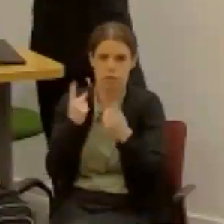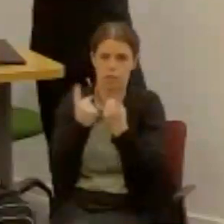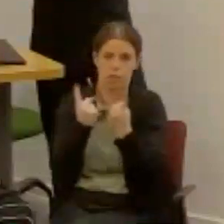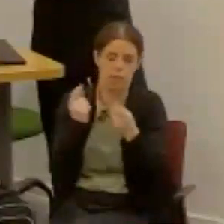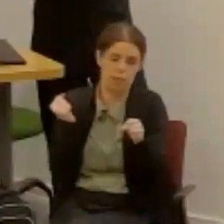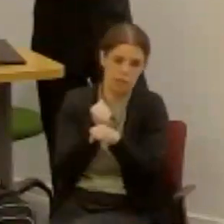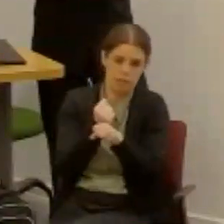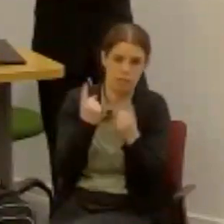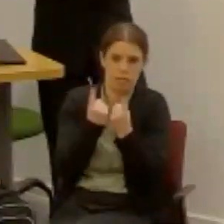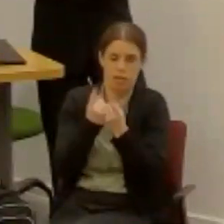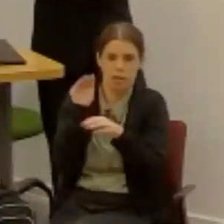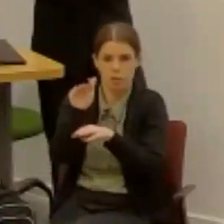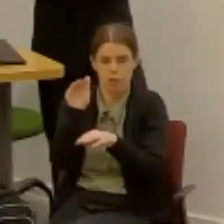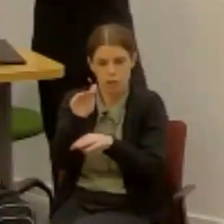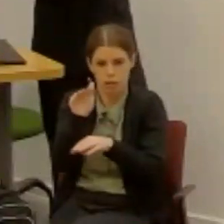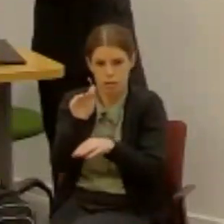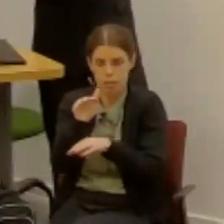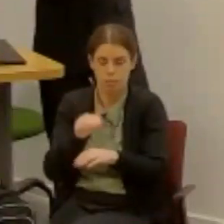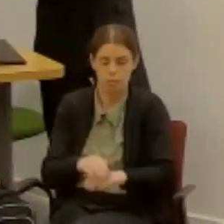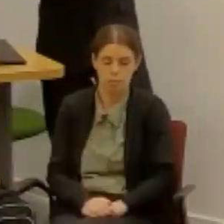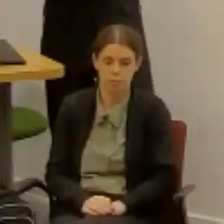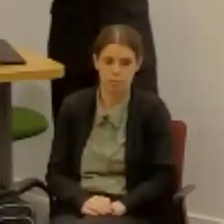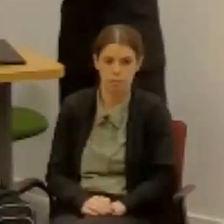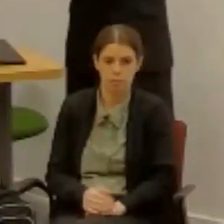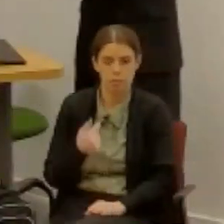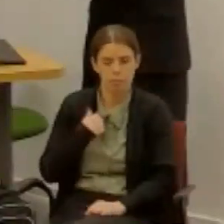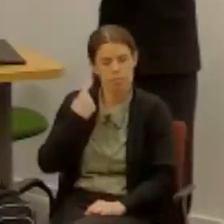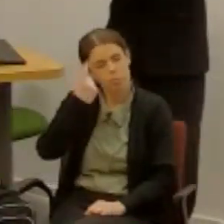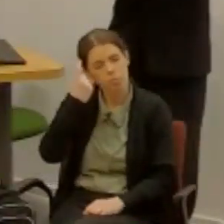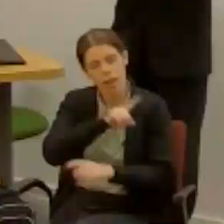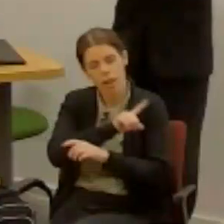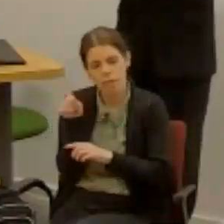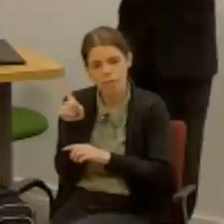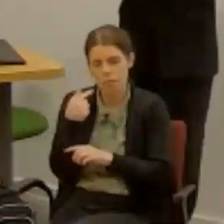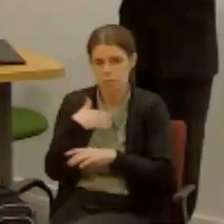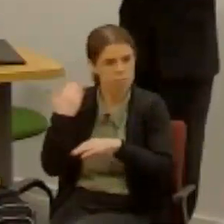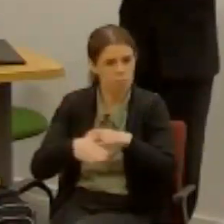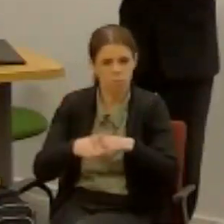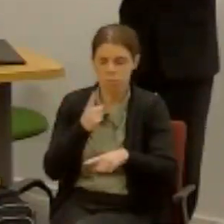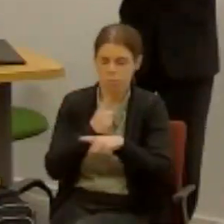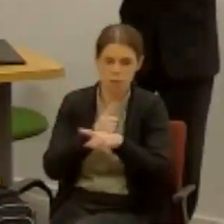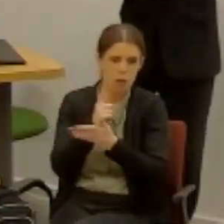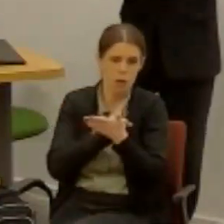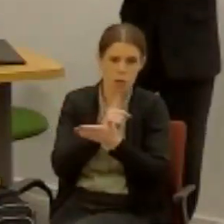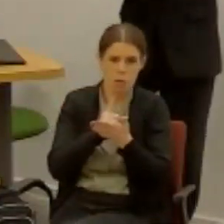Some things in the future. And a remarked afterwards, you didn't talk a great deal about some really significant